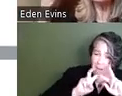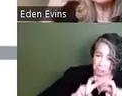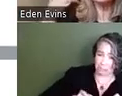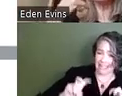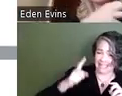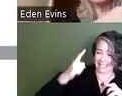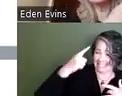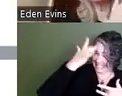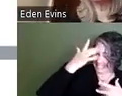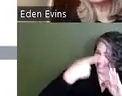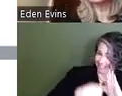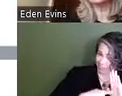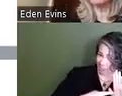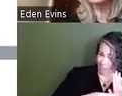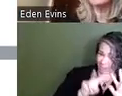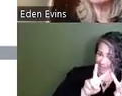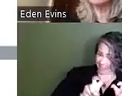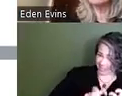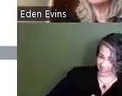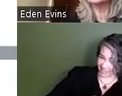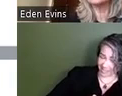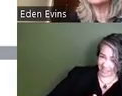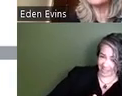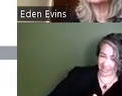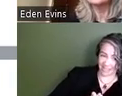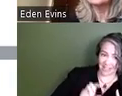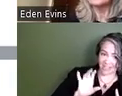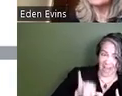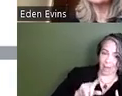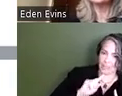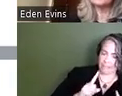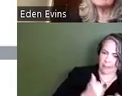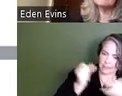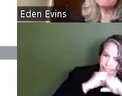this obviously motivated this, the RDoC framework to organize a study of more